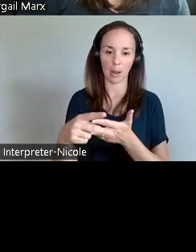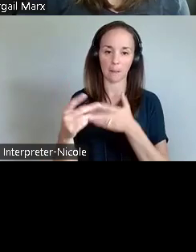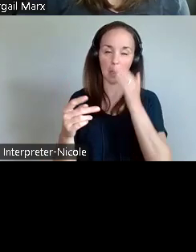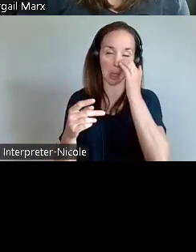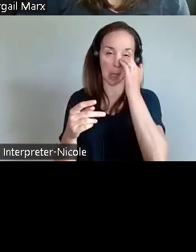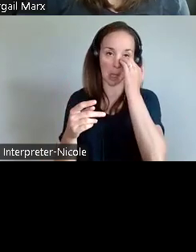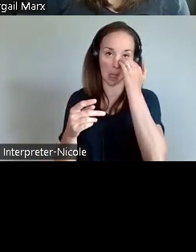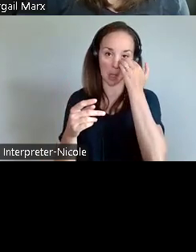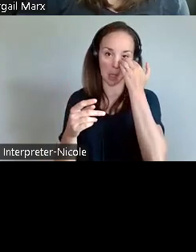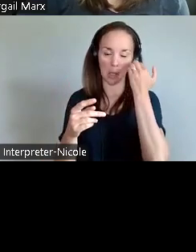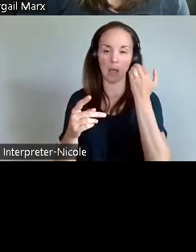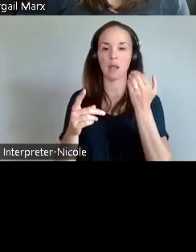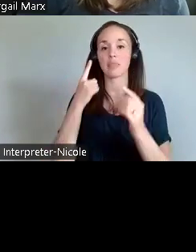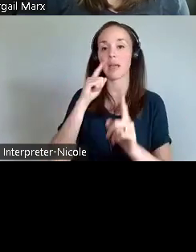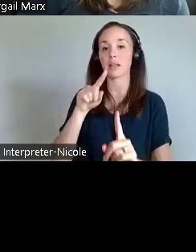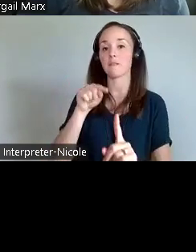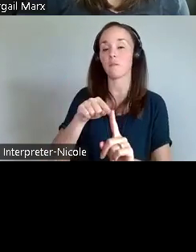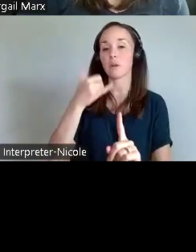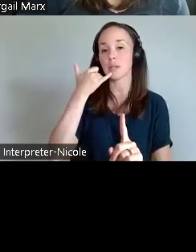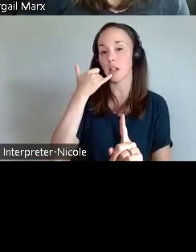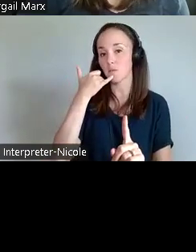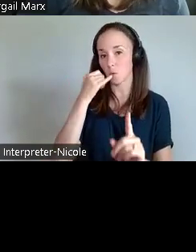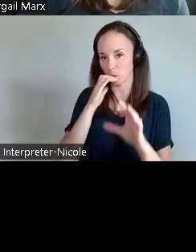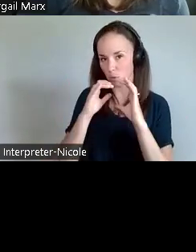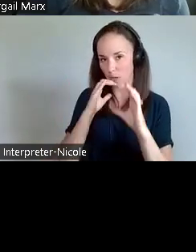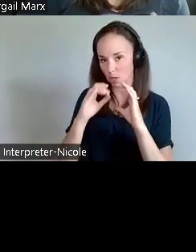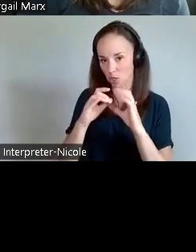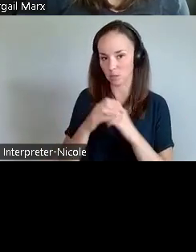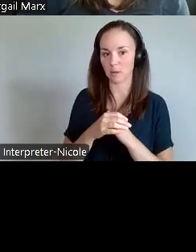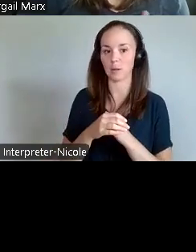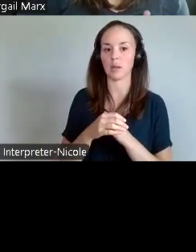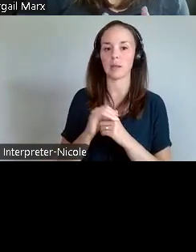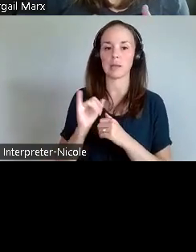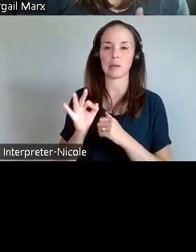that's necessary for telephone communication. So if an individual is unable to communicate over